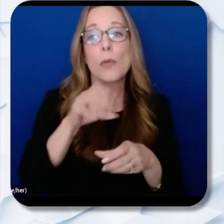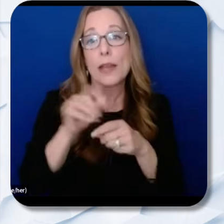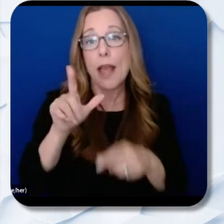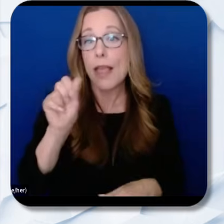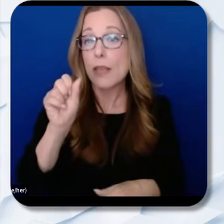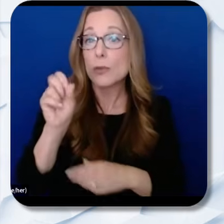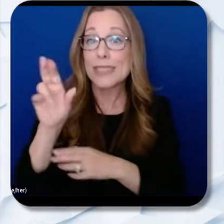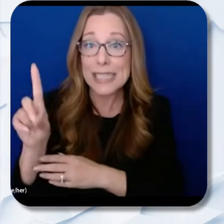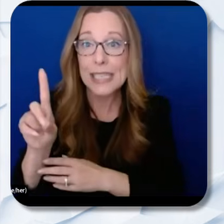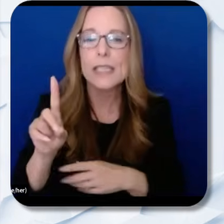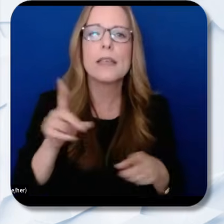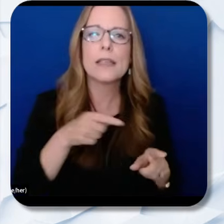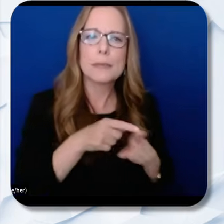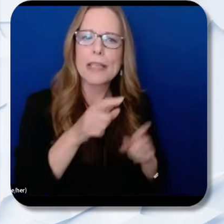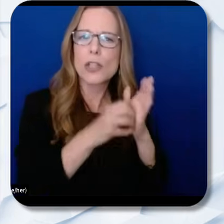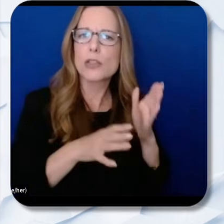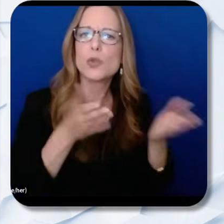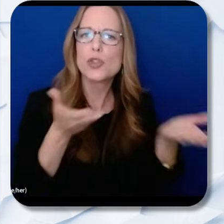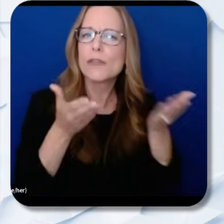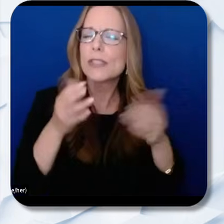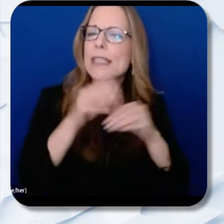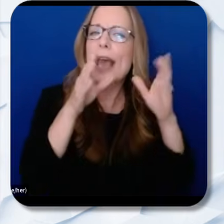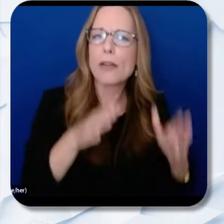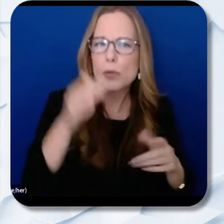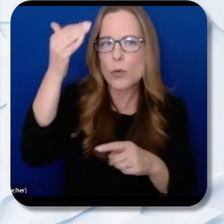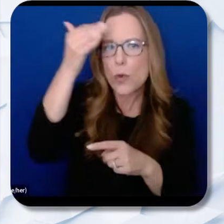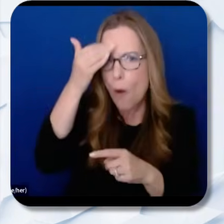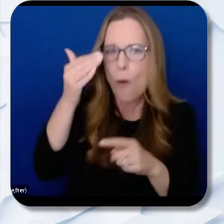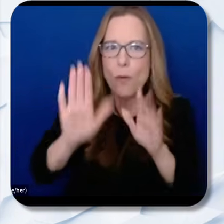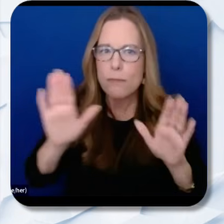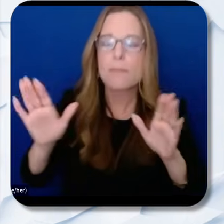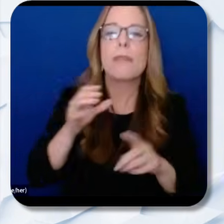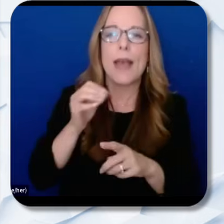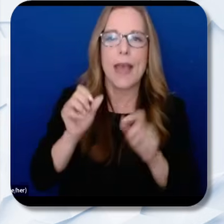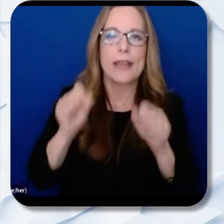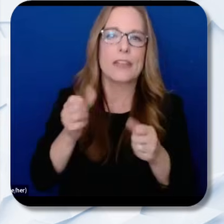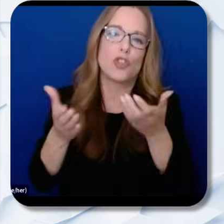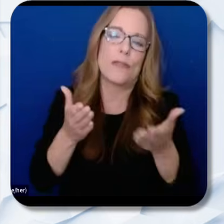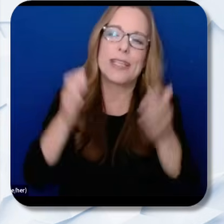while their families are navigating some of the most incredibly difficult circumstances.